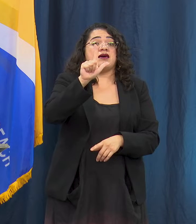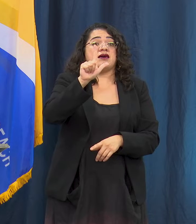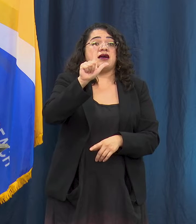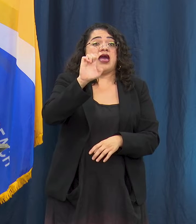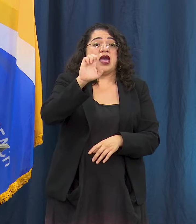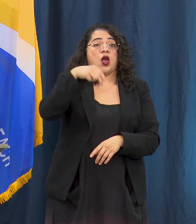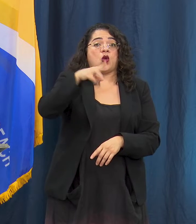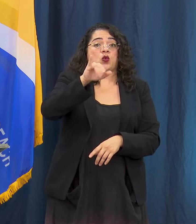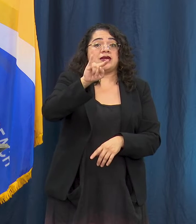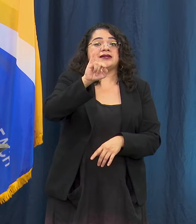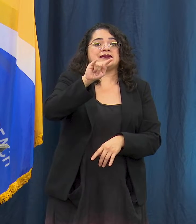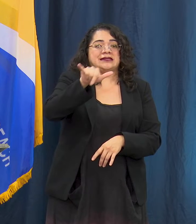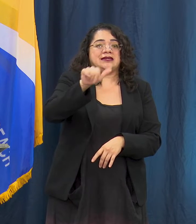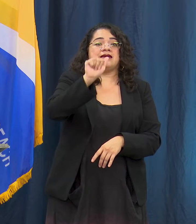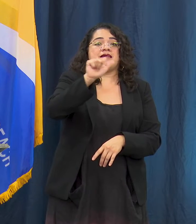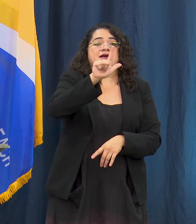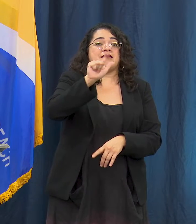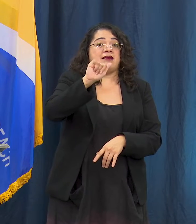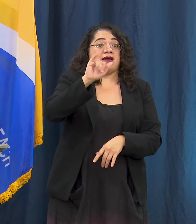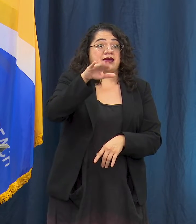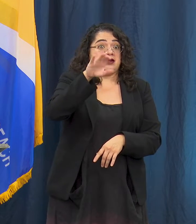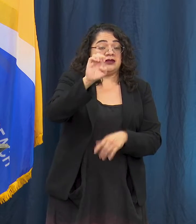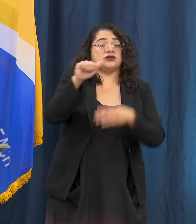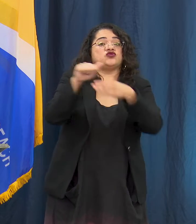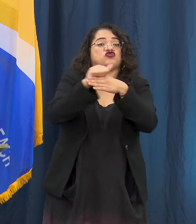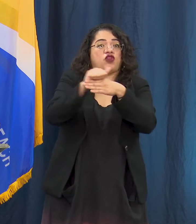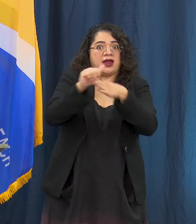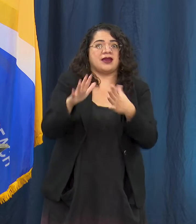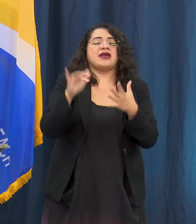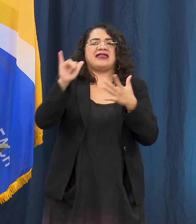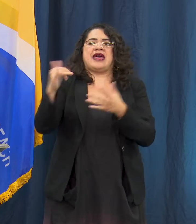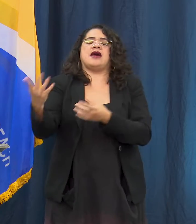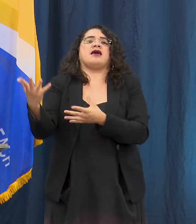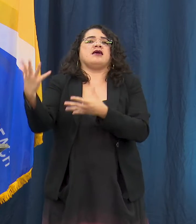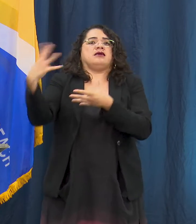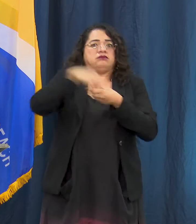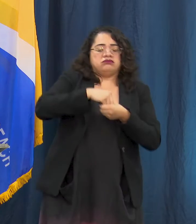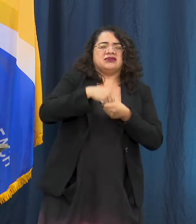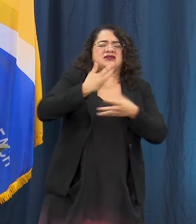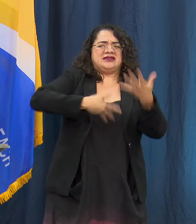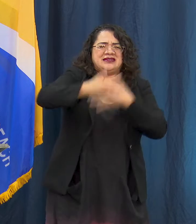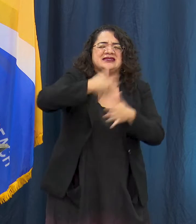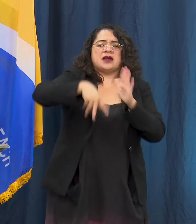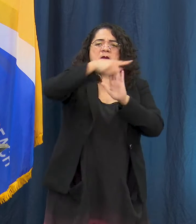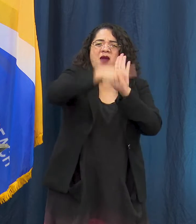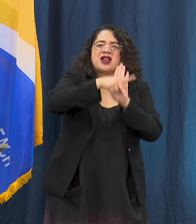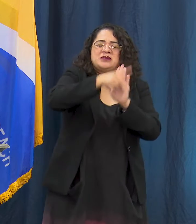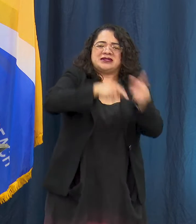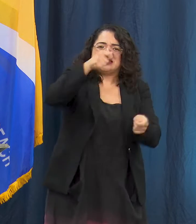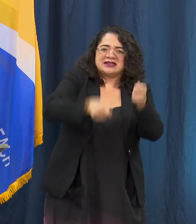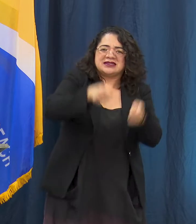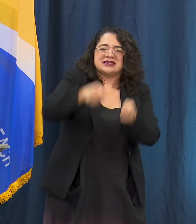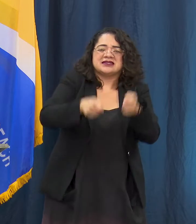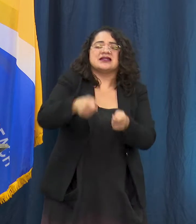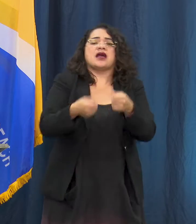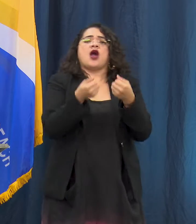of equity to really look at our policies and the programs that we implement across the city, creating opportunities to be with our communities to listen and